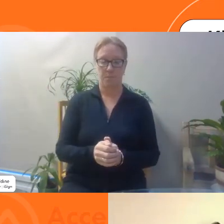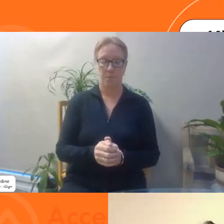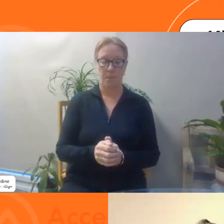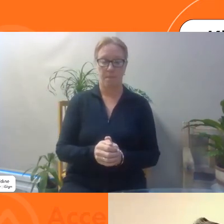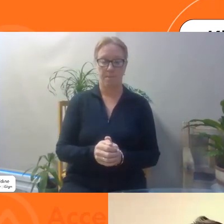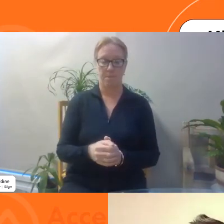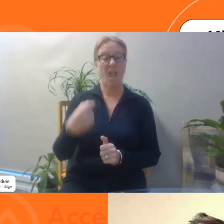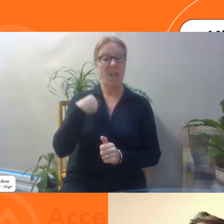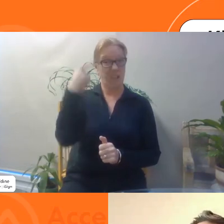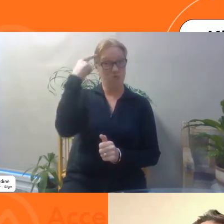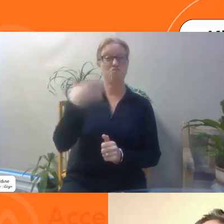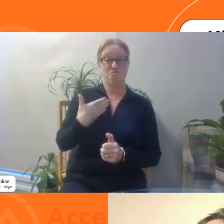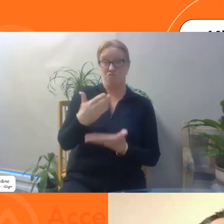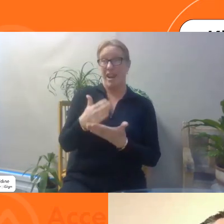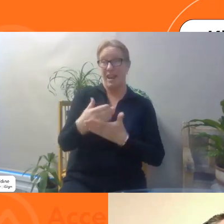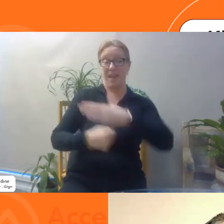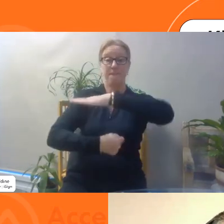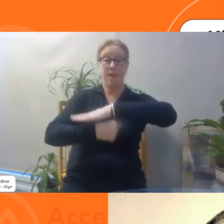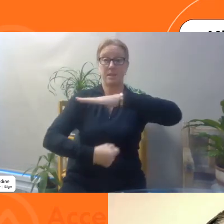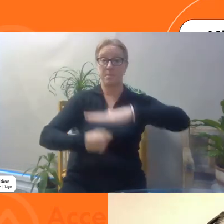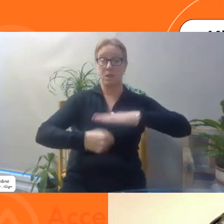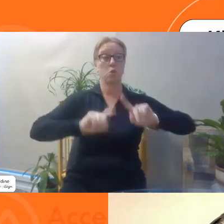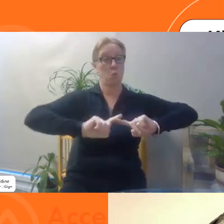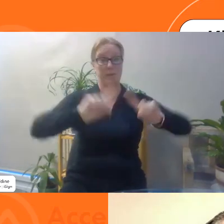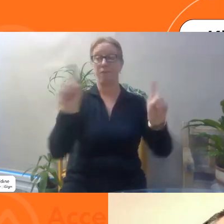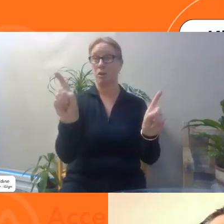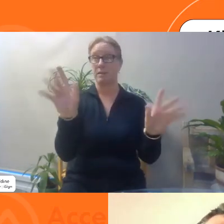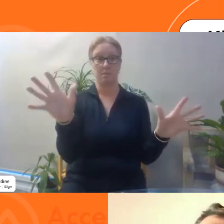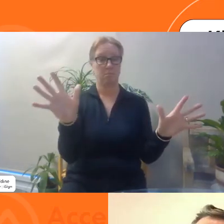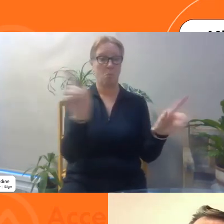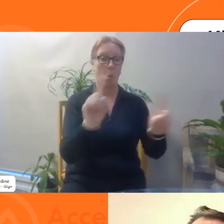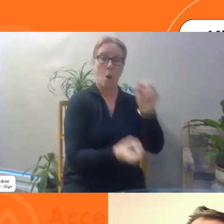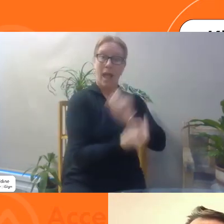of the real fundamental distinctions between what happens here and what